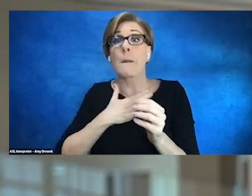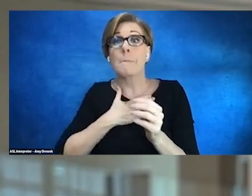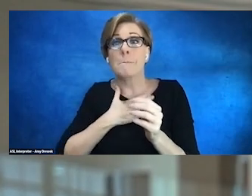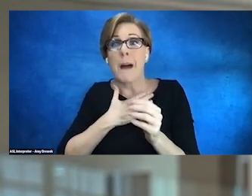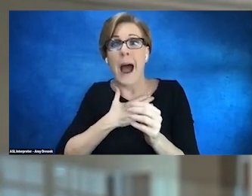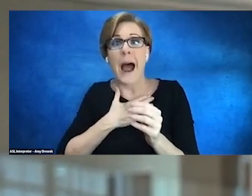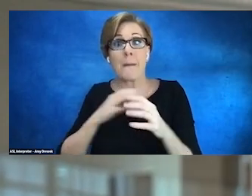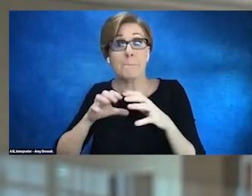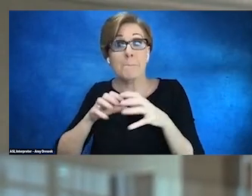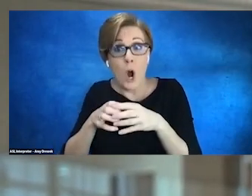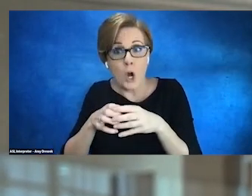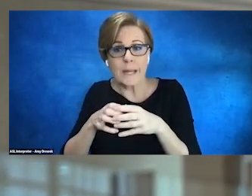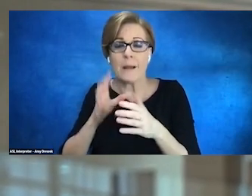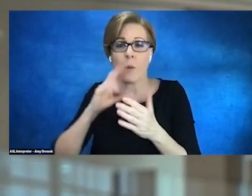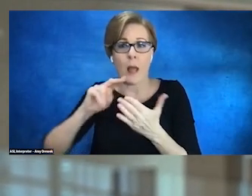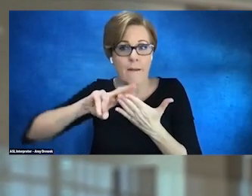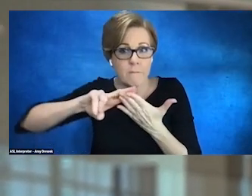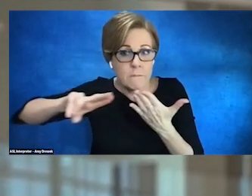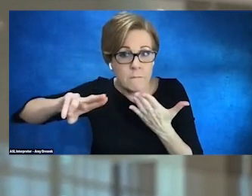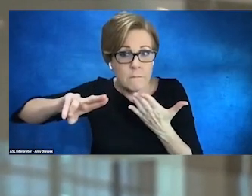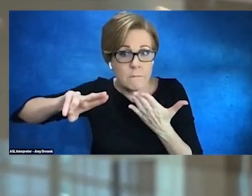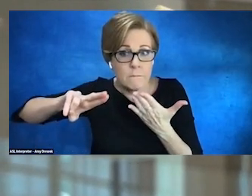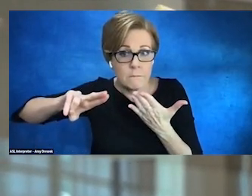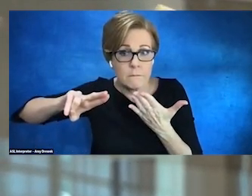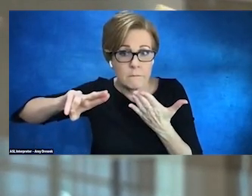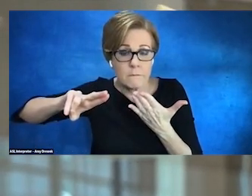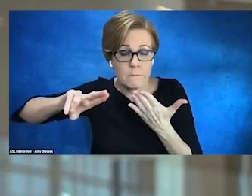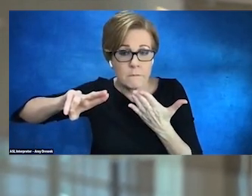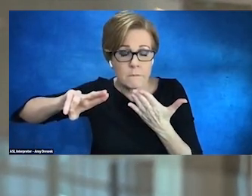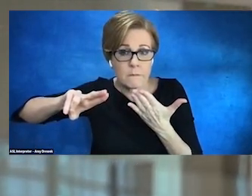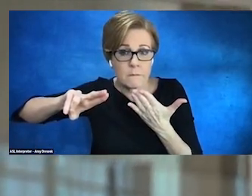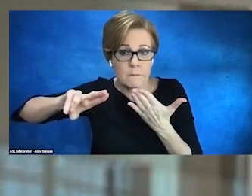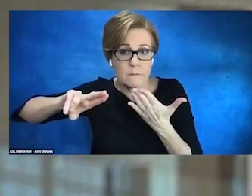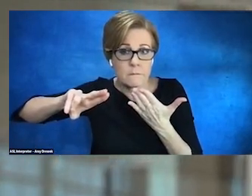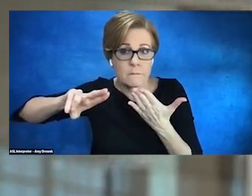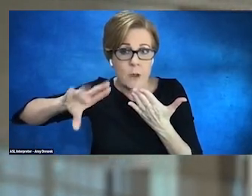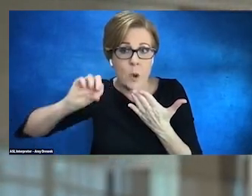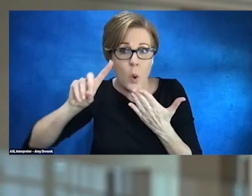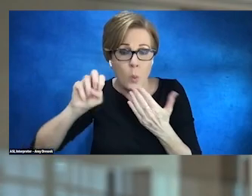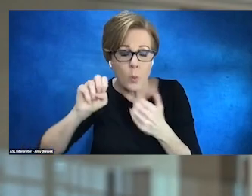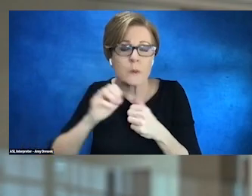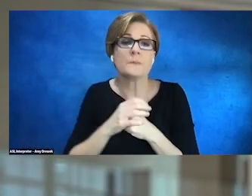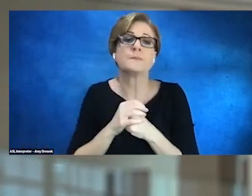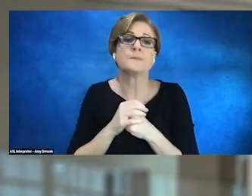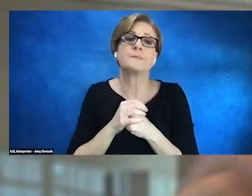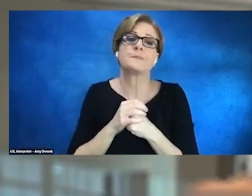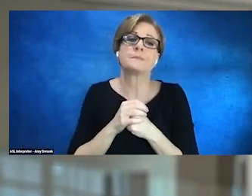for every member of that registered party that I'm associated with and that'd be the same with